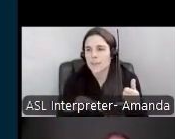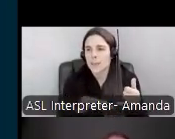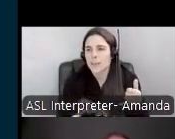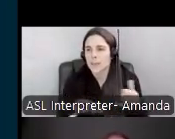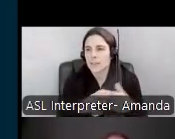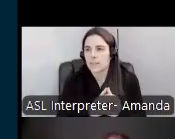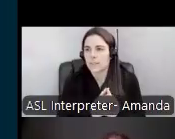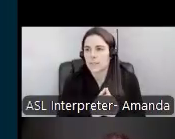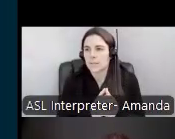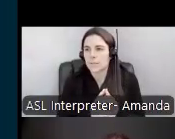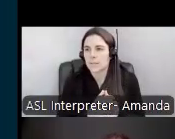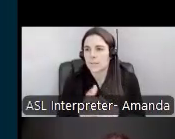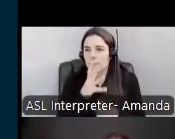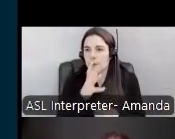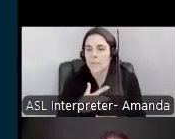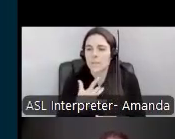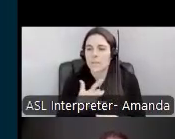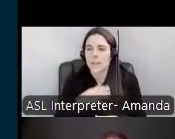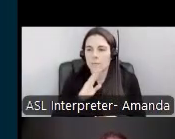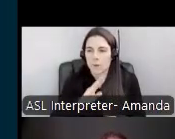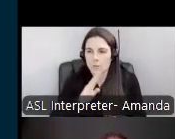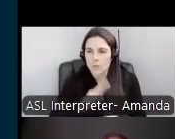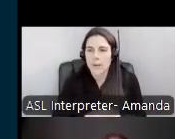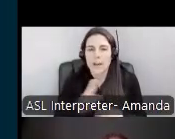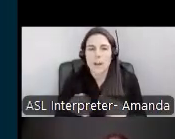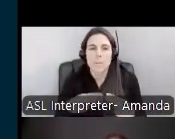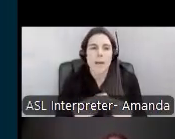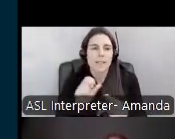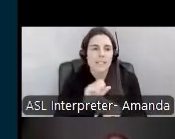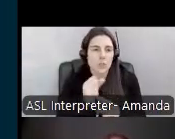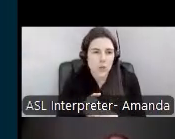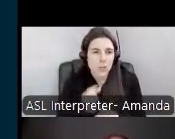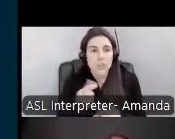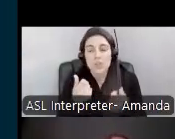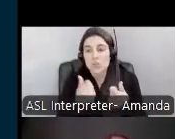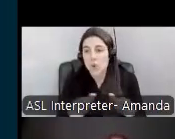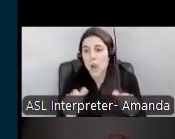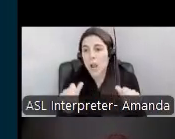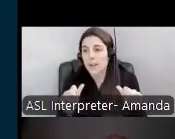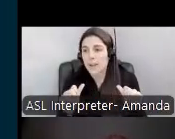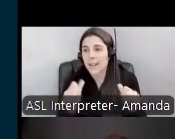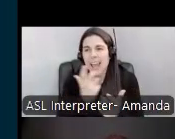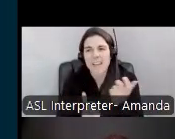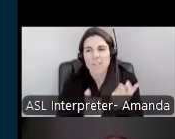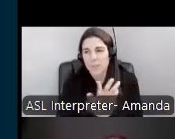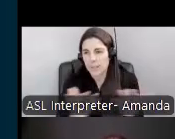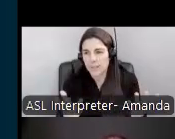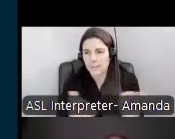Mama's feeling really frustrated about the situation. She shared that she's tried she says she's tried everything. So she's like, I'll.